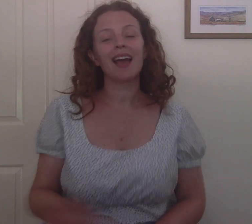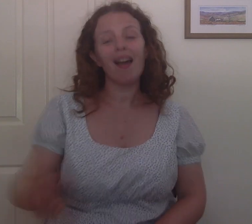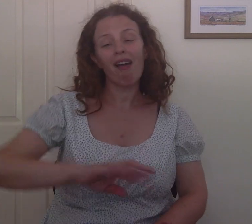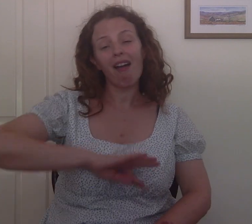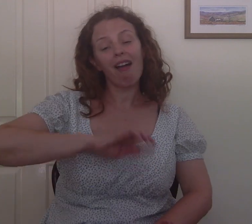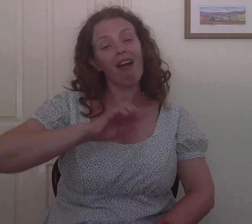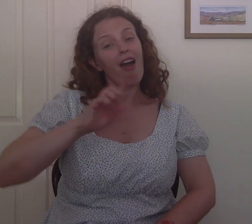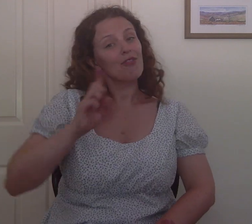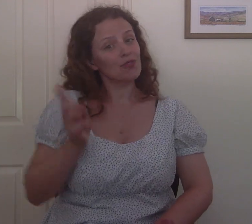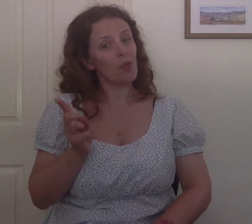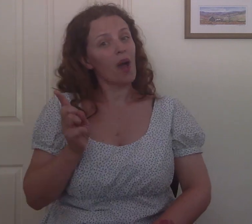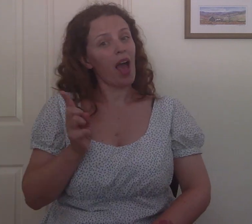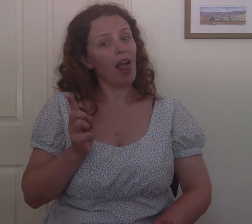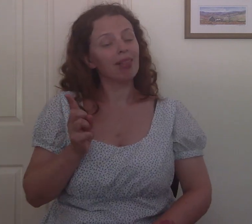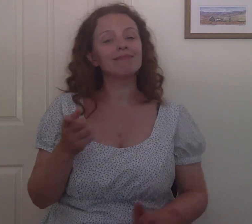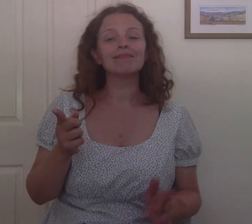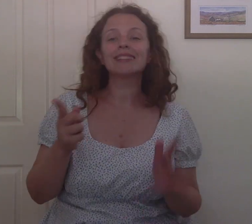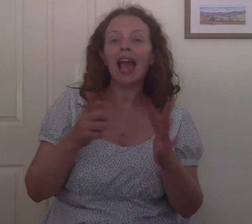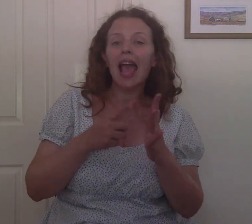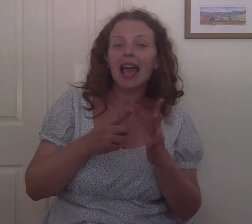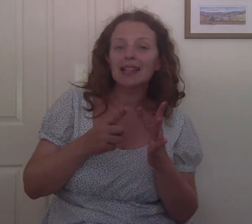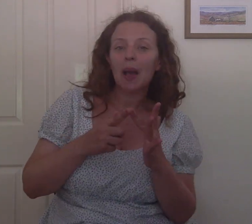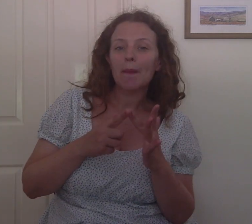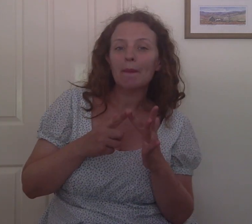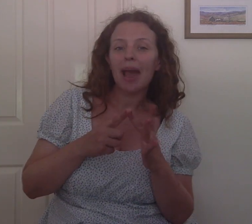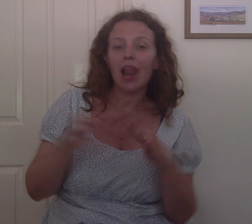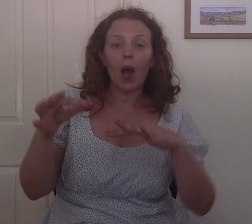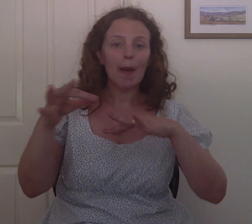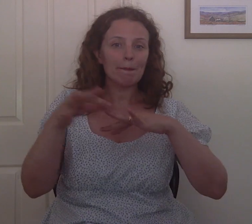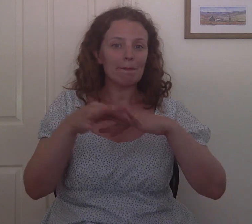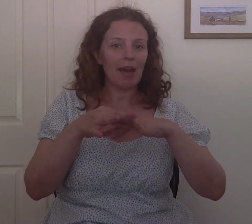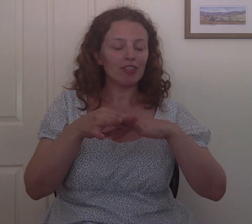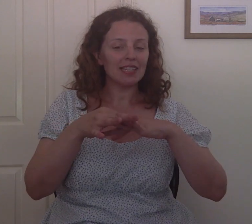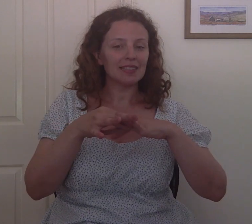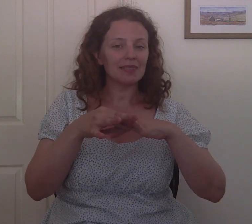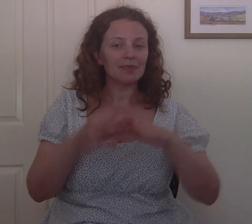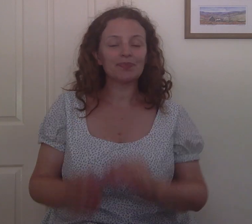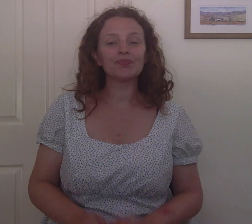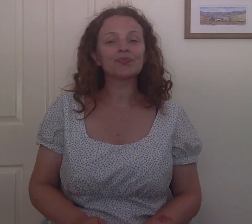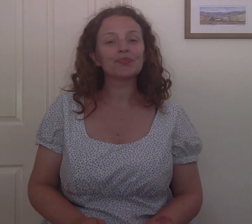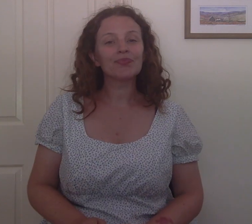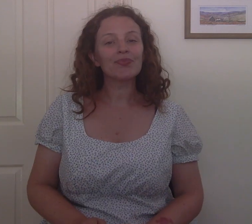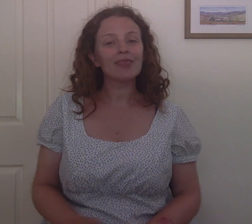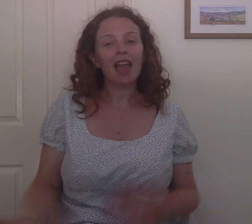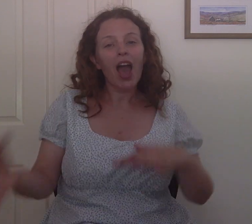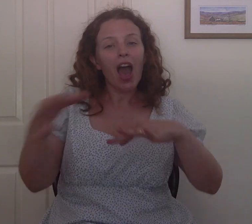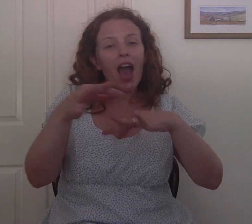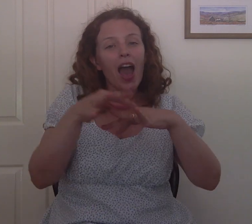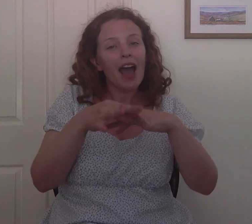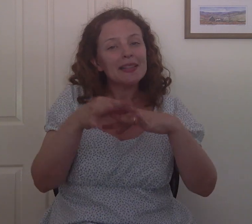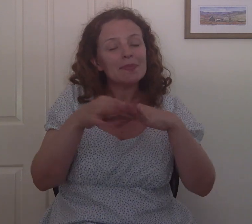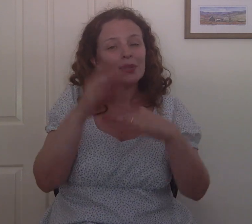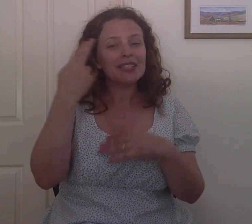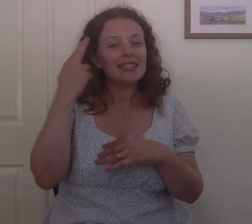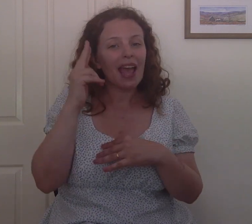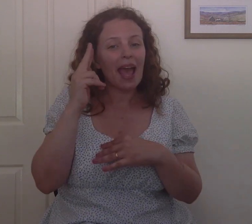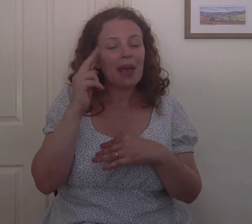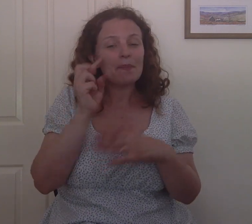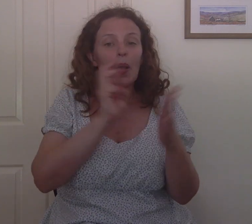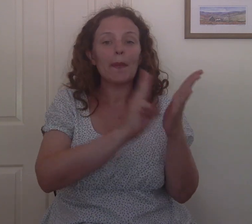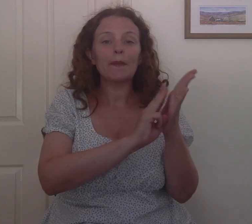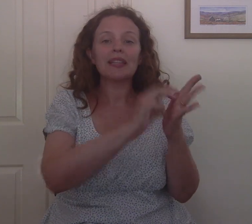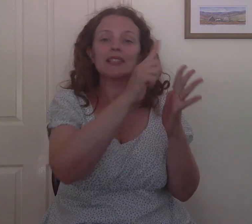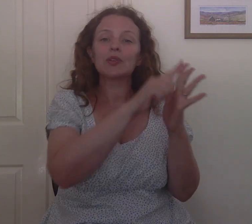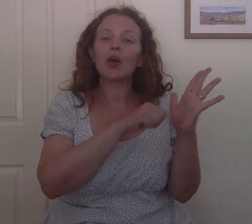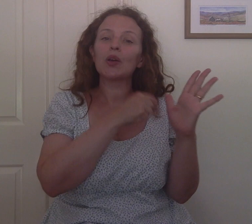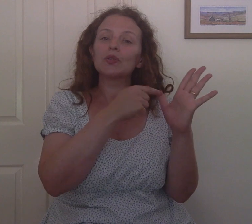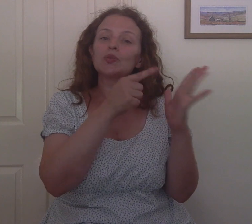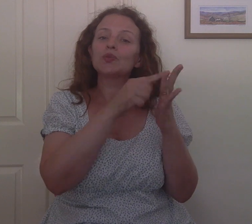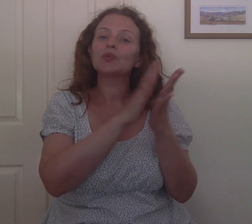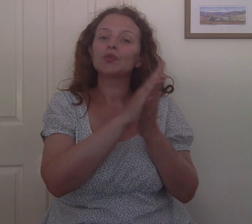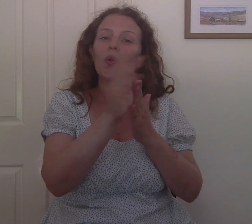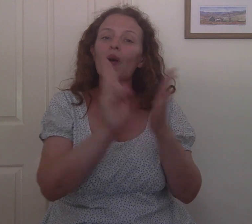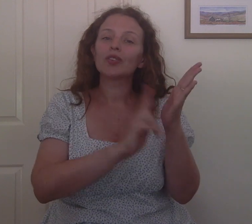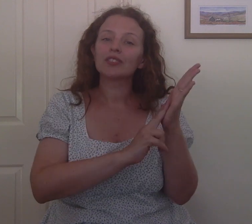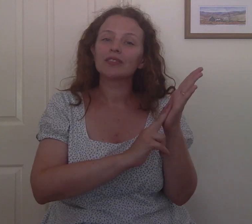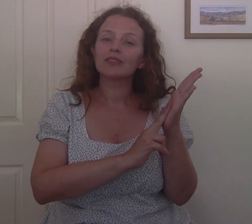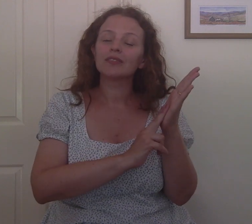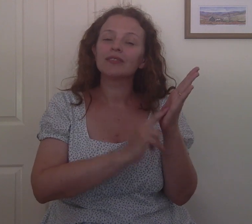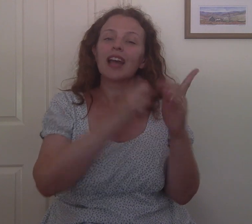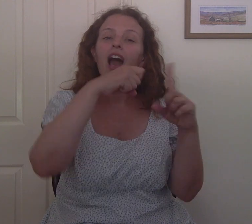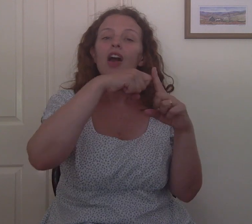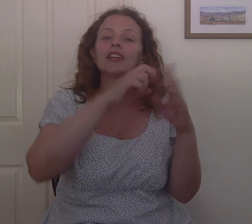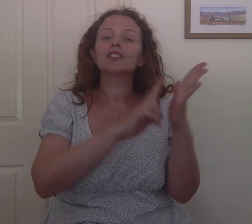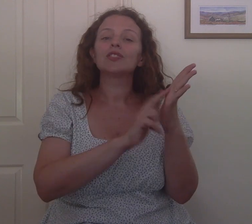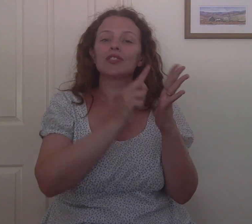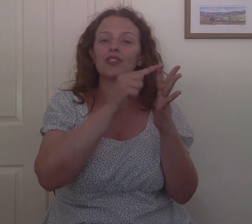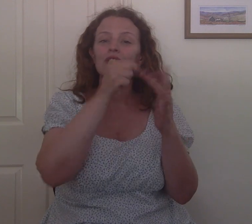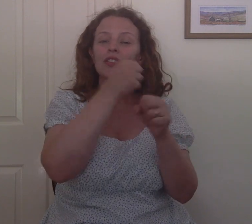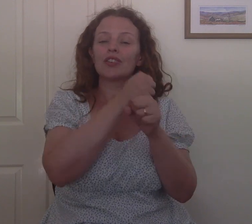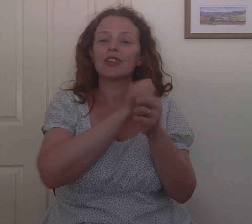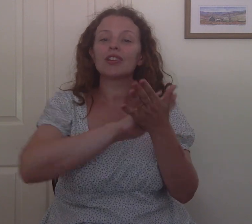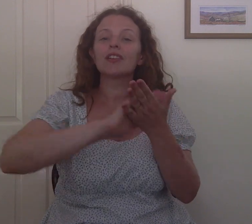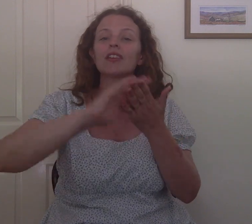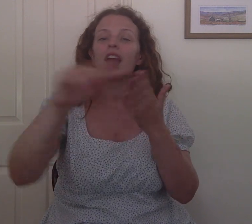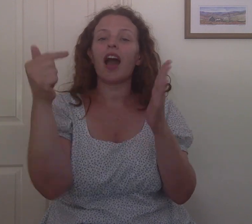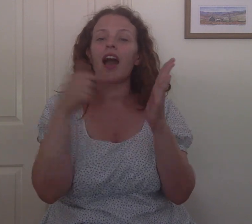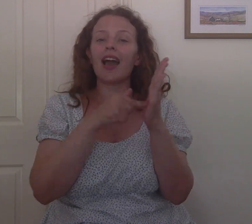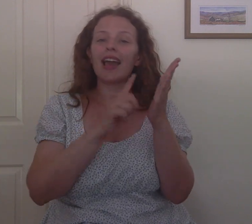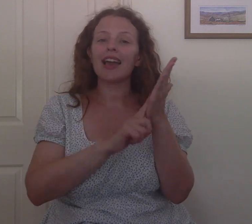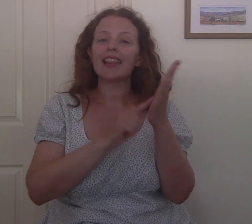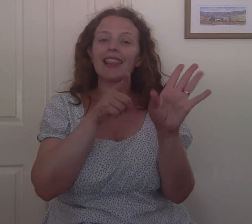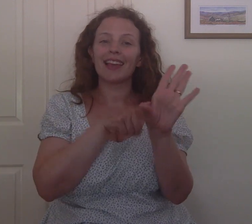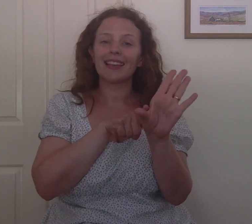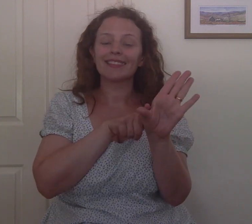After a while Isabella got married to Mr John Knightley